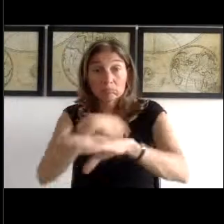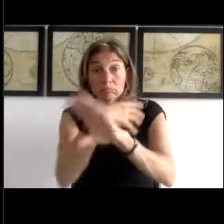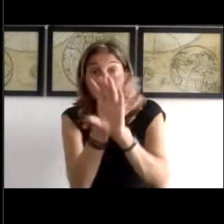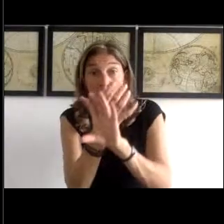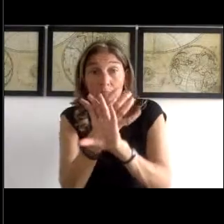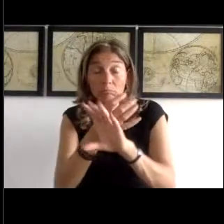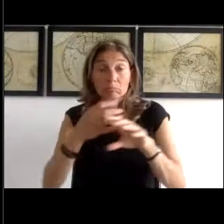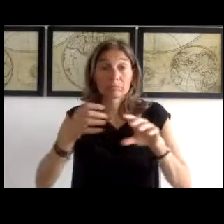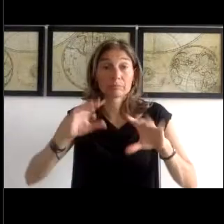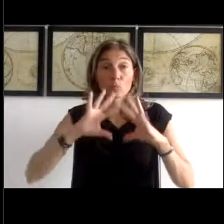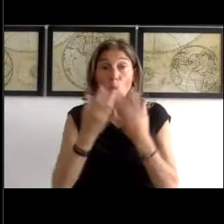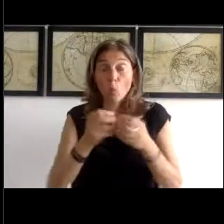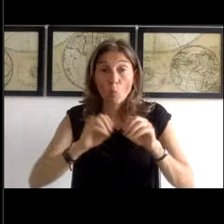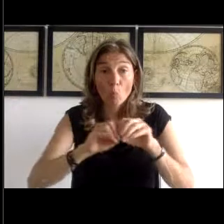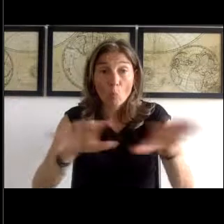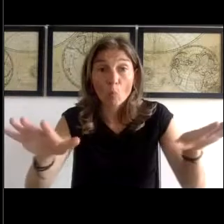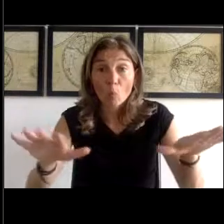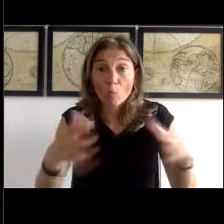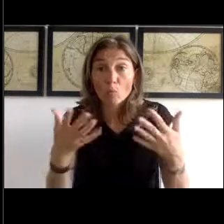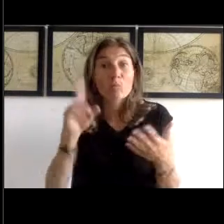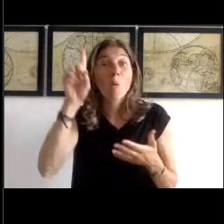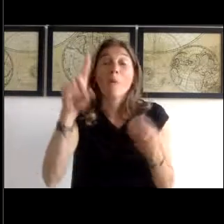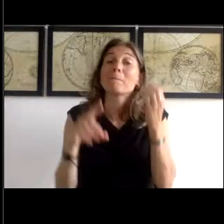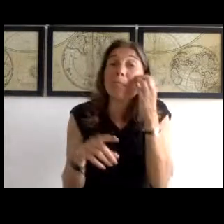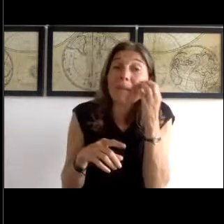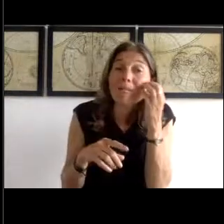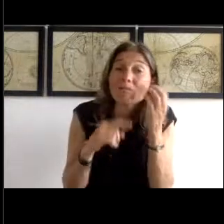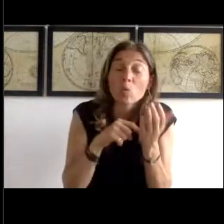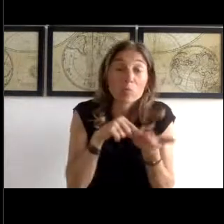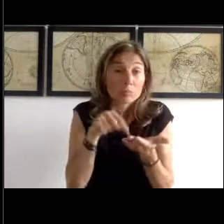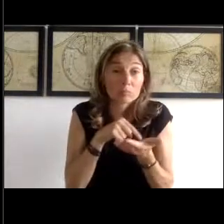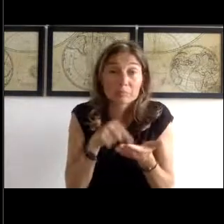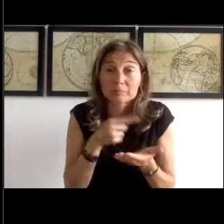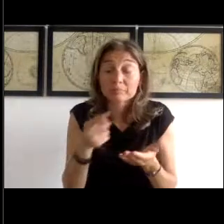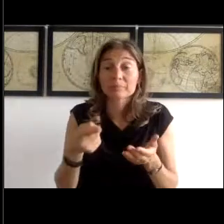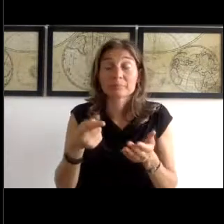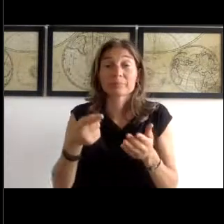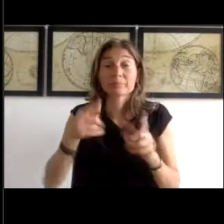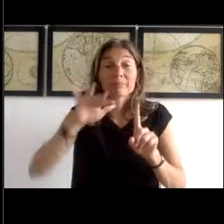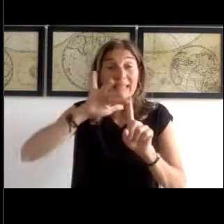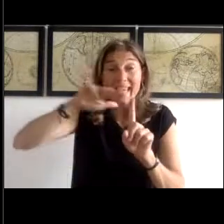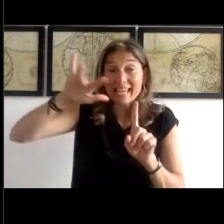that is offered to all persons with disabilities moving abroad.